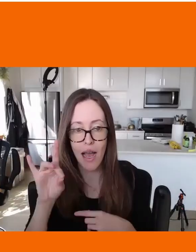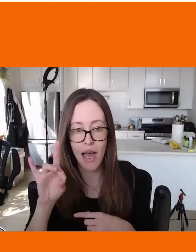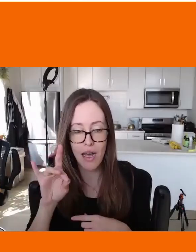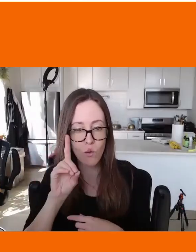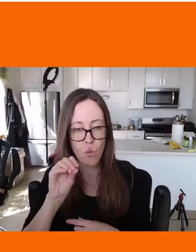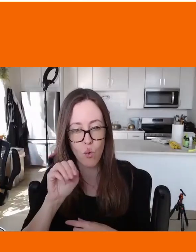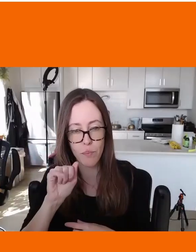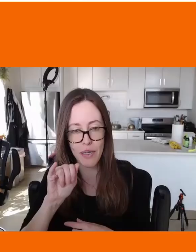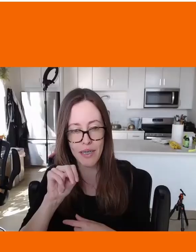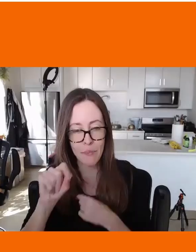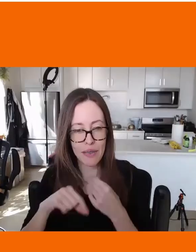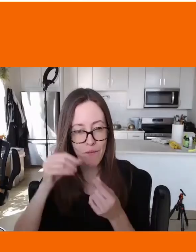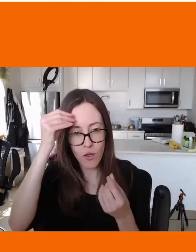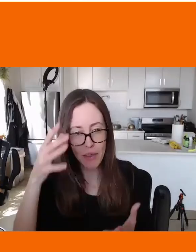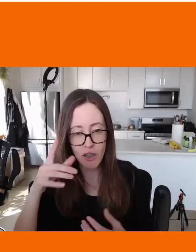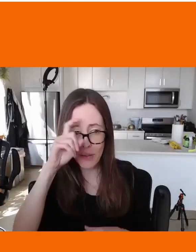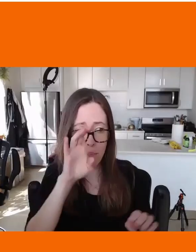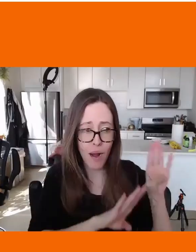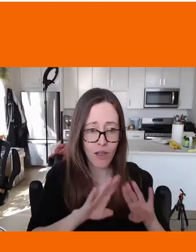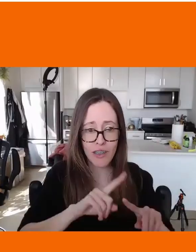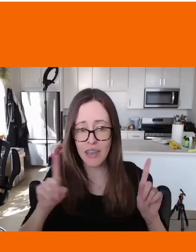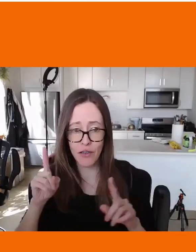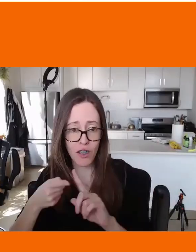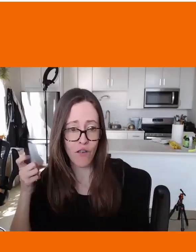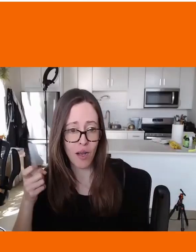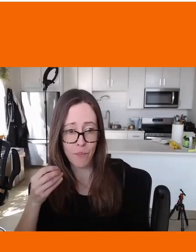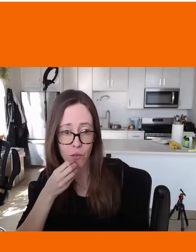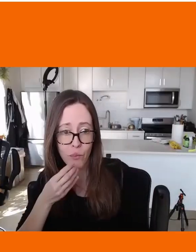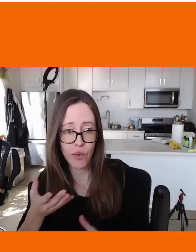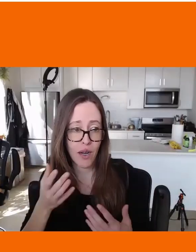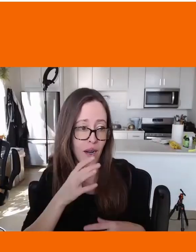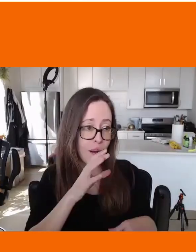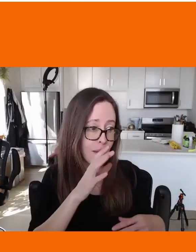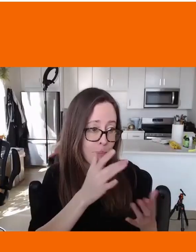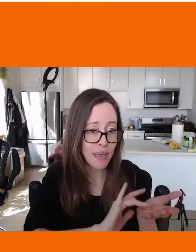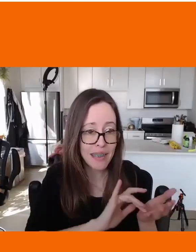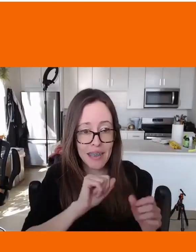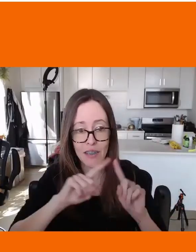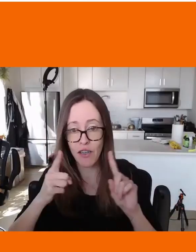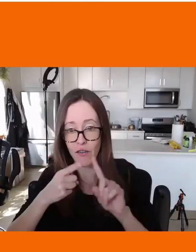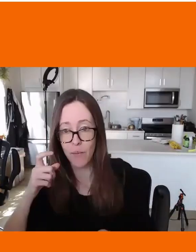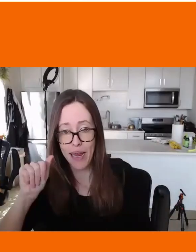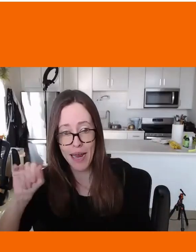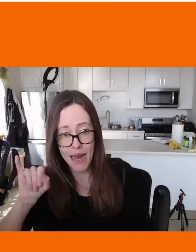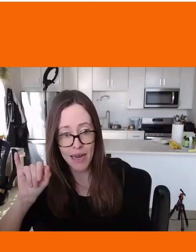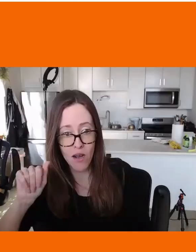knowing how to get up to speed in a specific domain knowledge, from biology to food to medicine, and it's